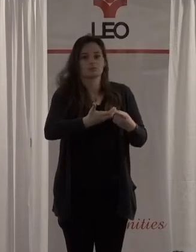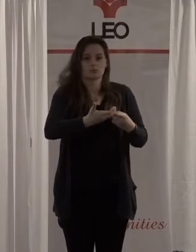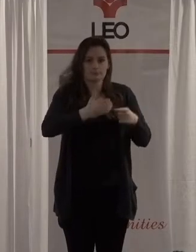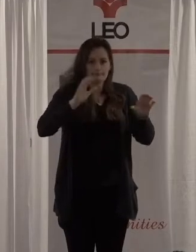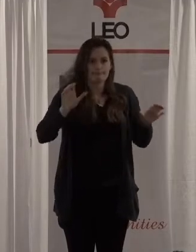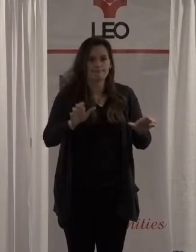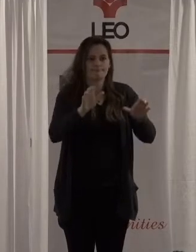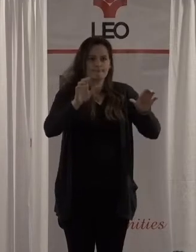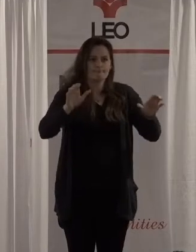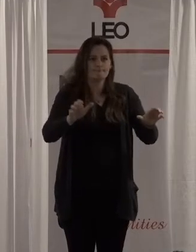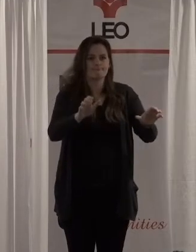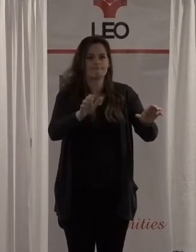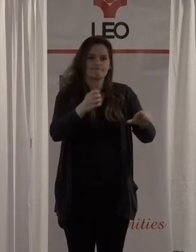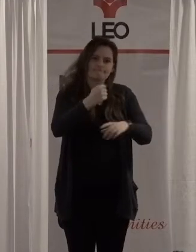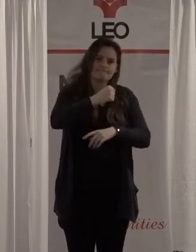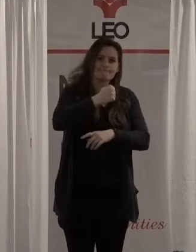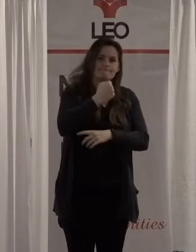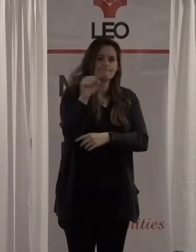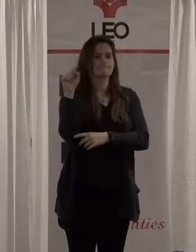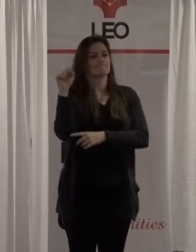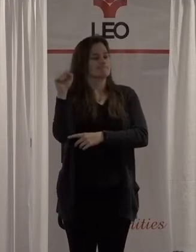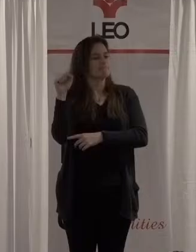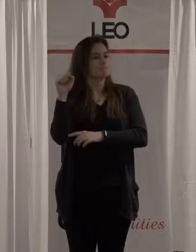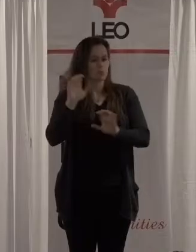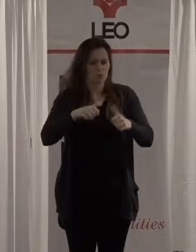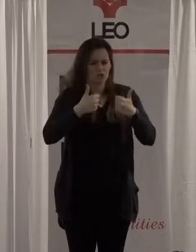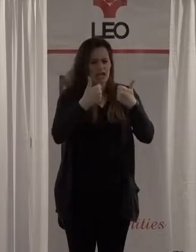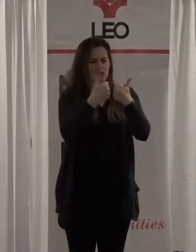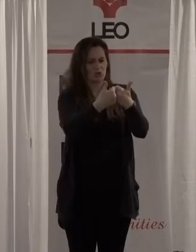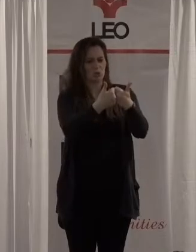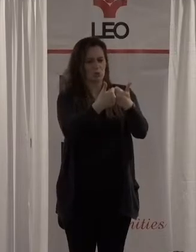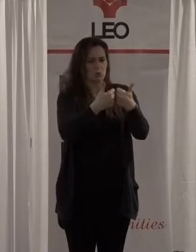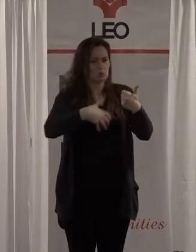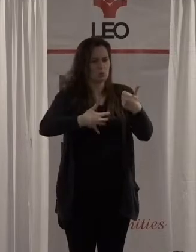OR AN ISSUE THAT WE KNOW NEEDS TO BE CORRECTED.